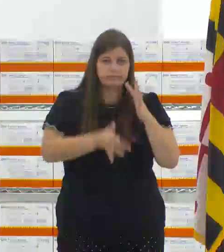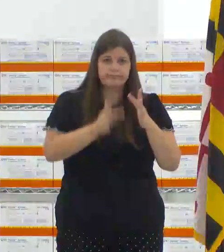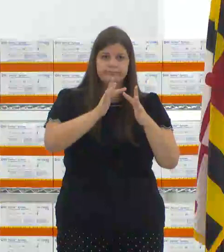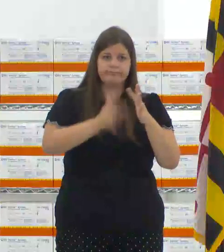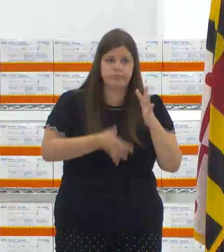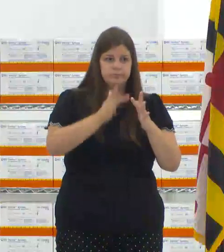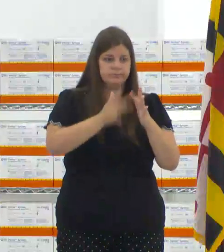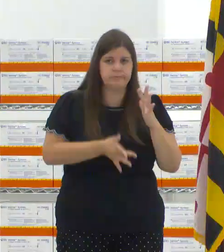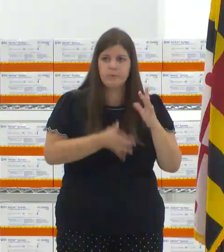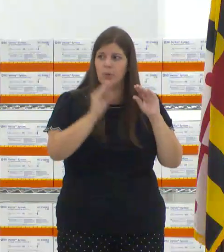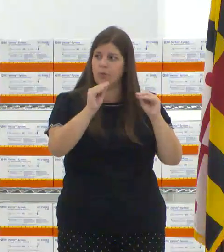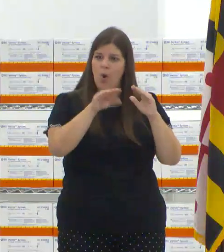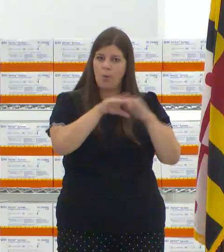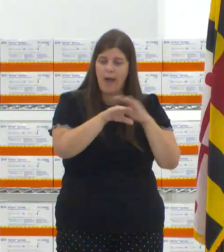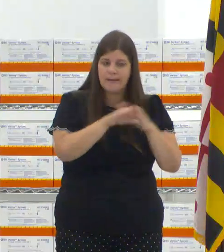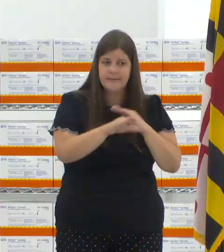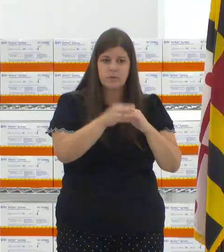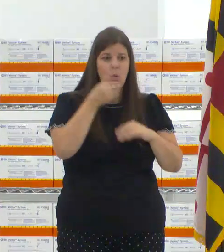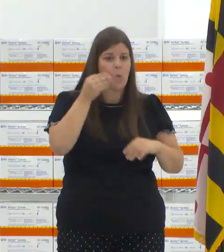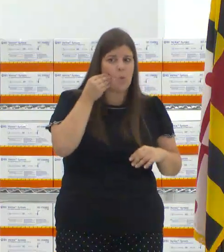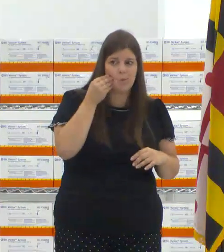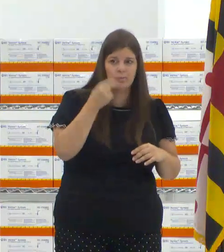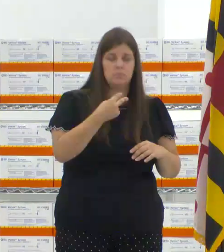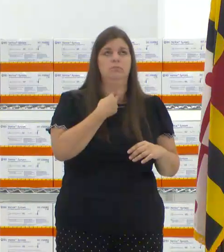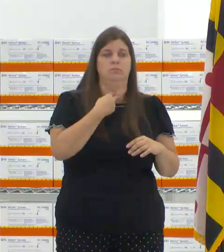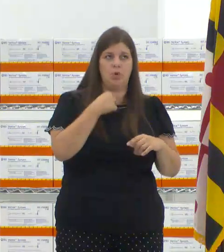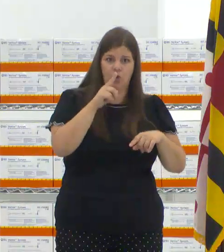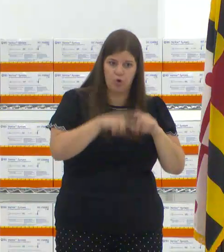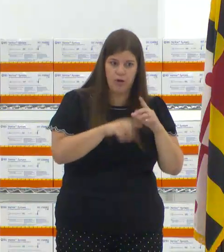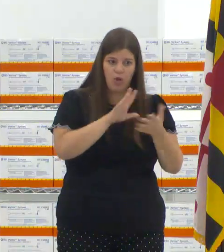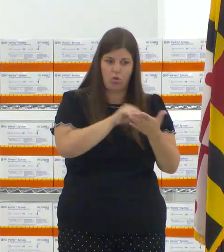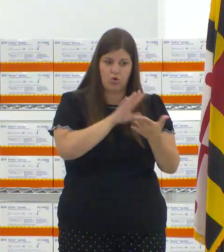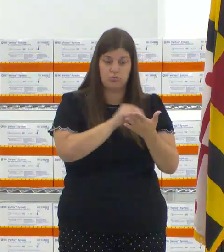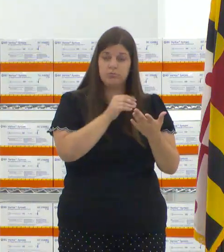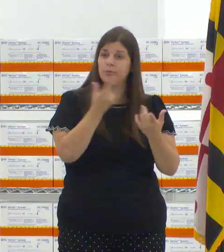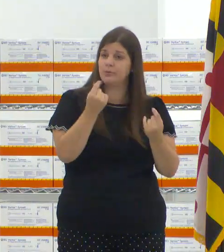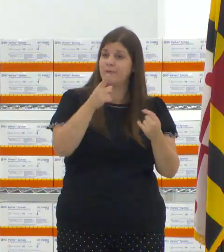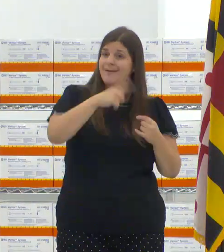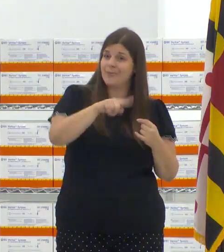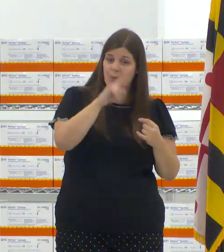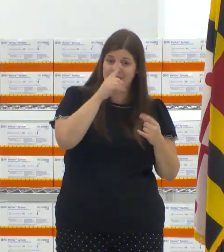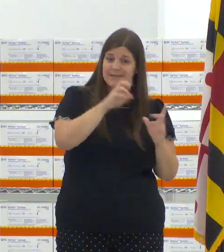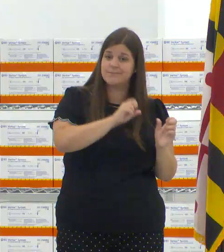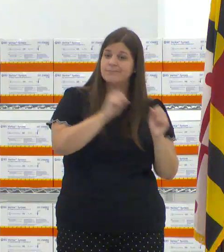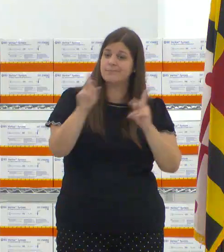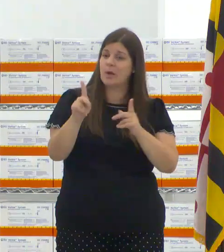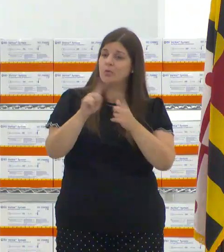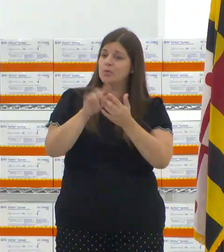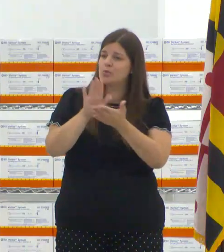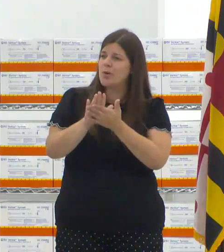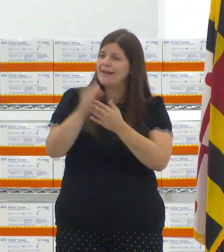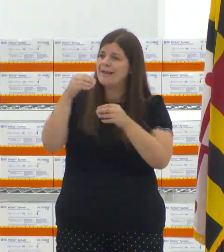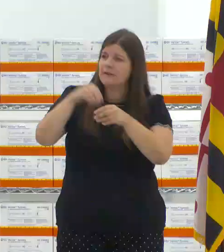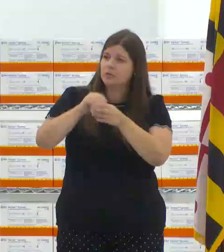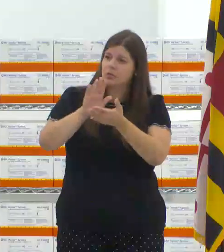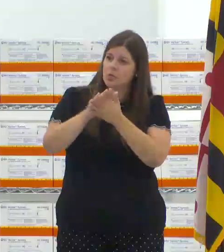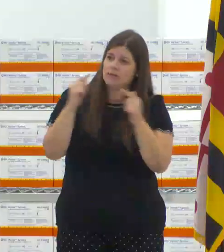that Caroline county is a very small, rural county, and the only kids were in school were special needs kids, who really need that hands-on instruction face to face, and person to